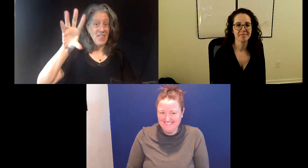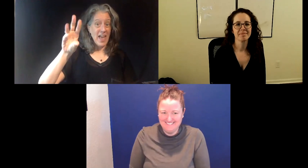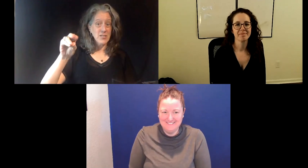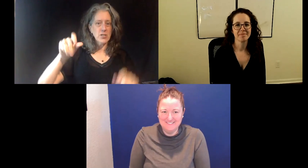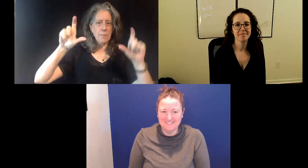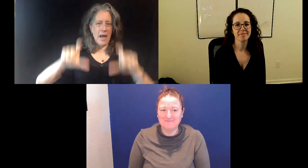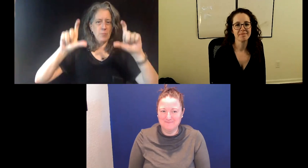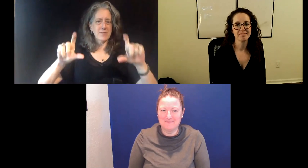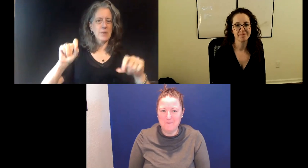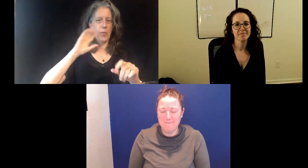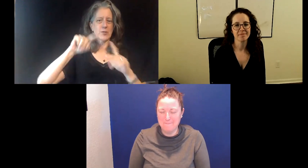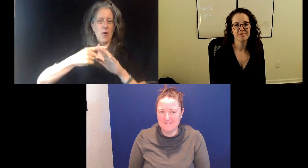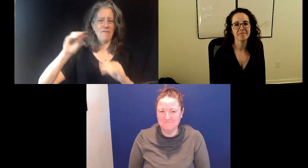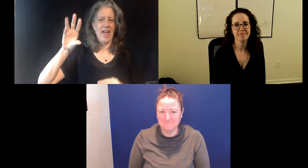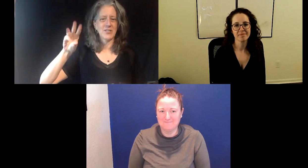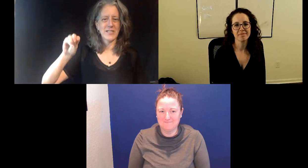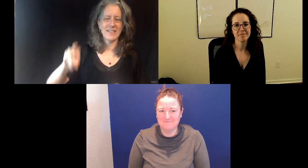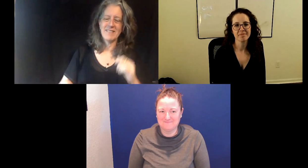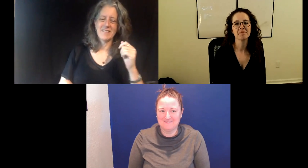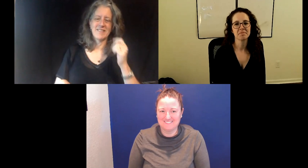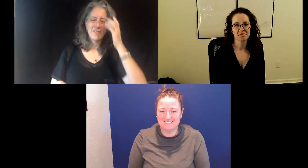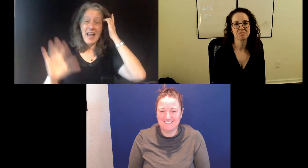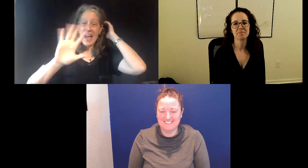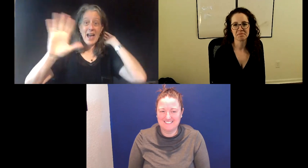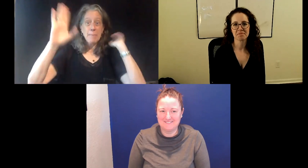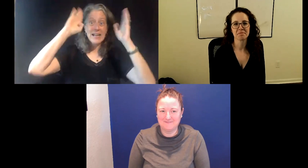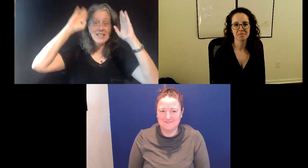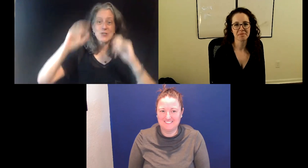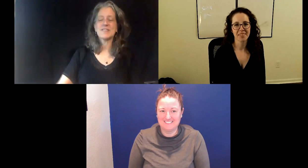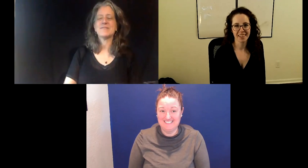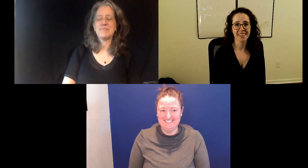that i have and it's a flashing app and you can if you just bounce it it will make it flash black and